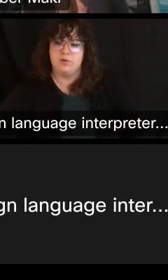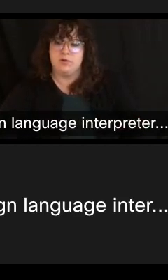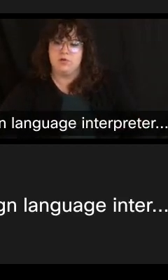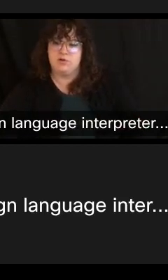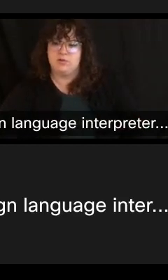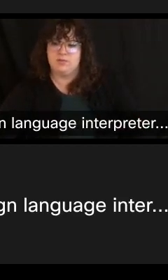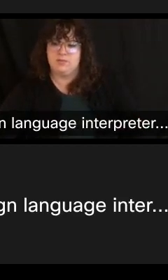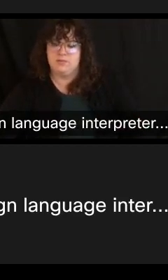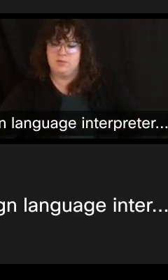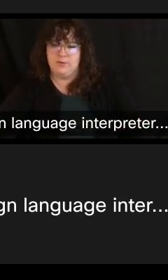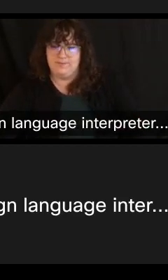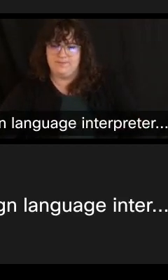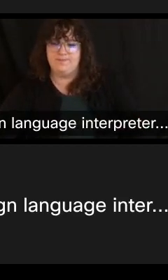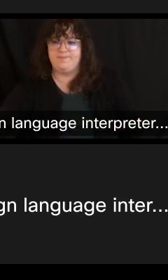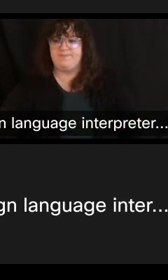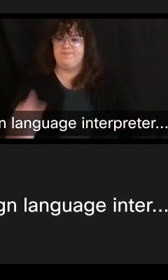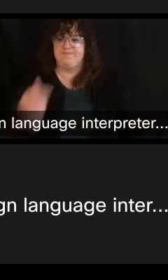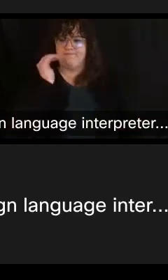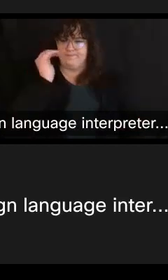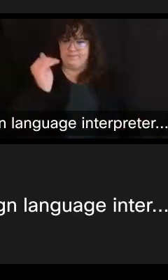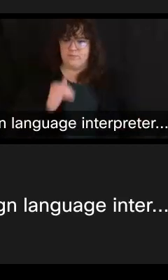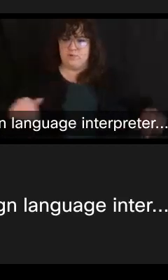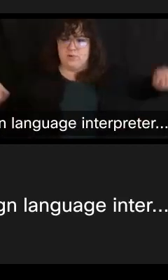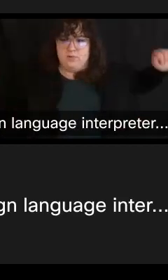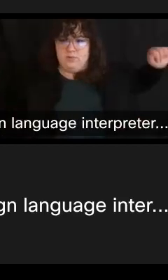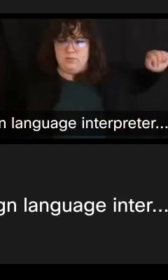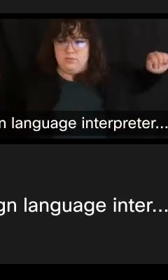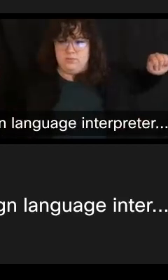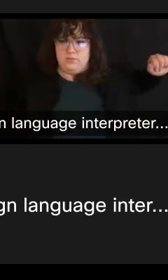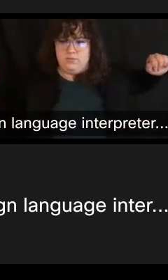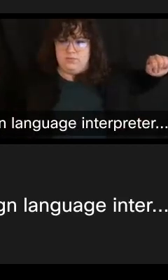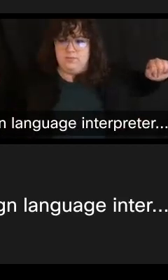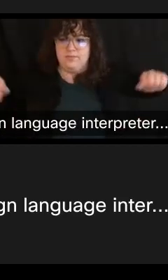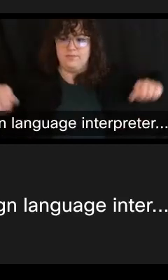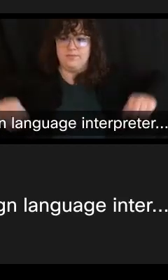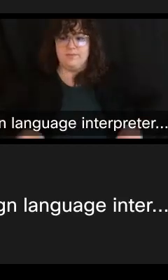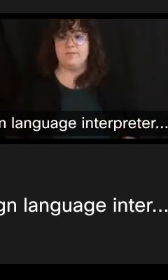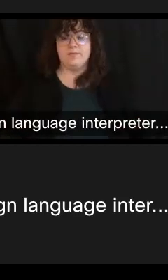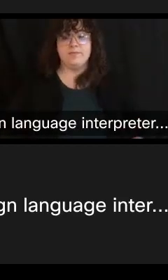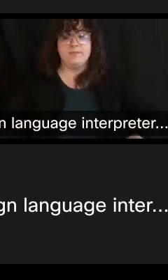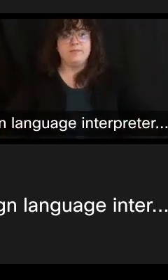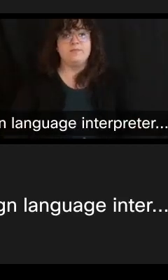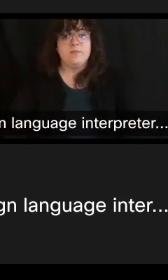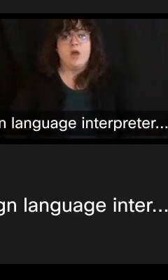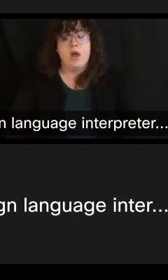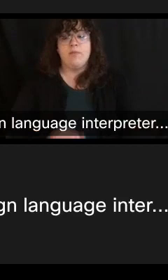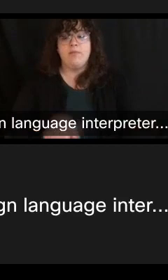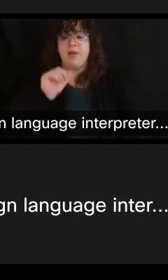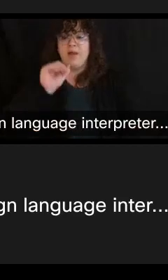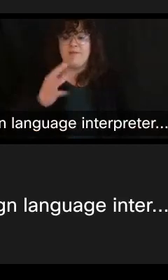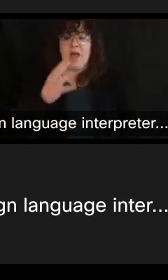[Corrie] All right, and then the next one here. "If an out of home crisis respite home